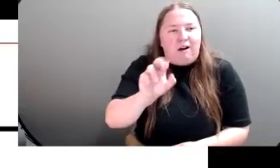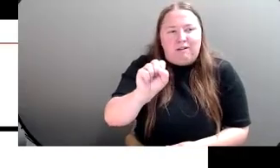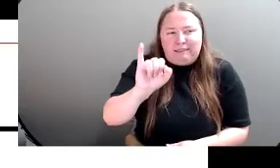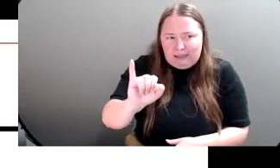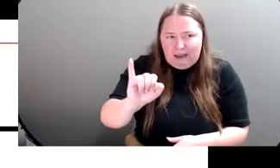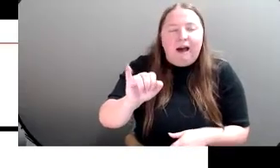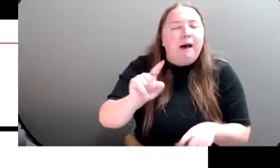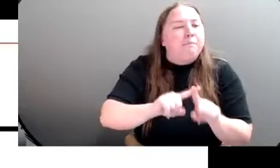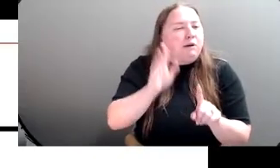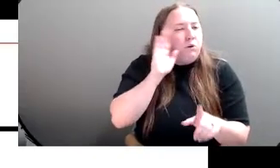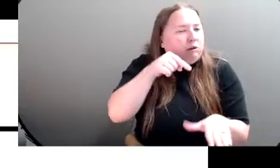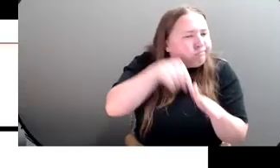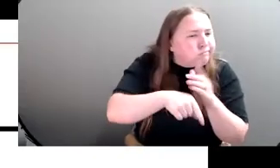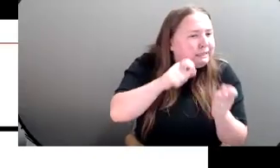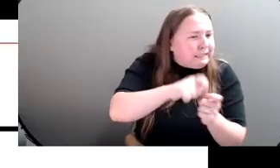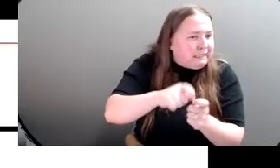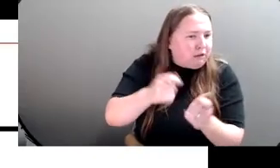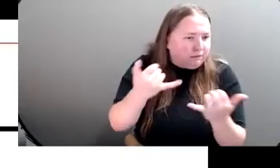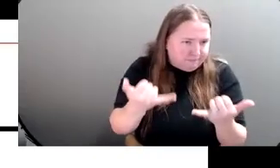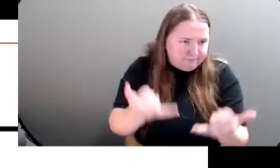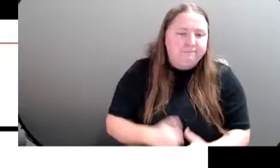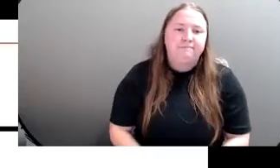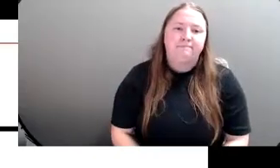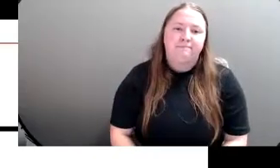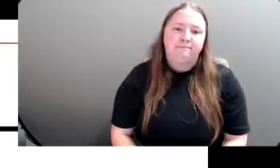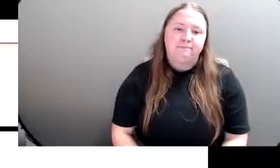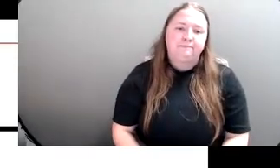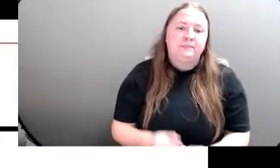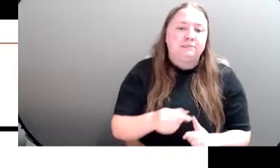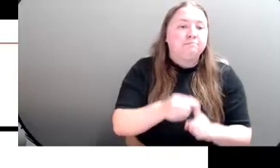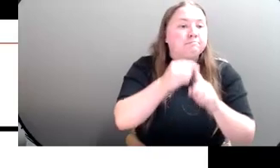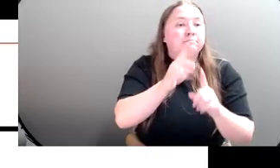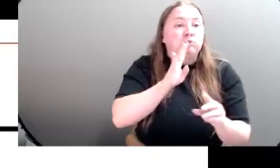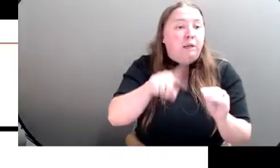little more details today. Especially talking about the importance and then,